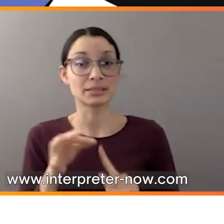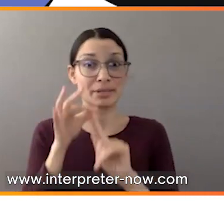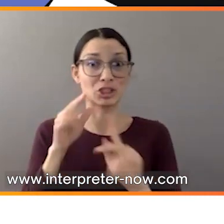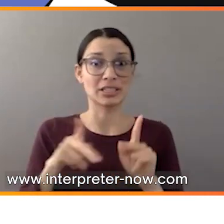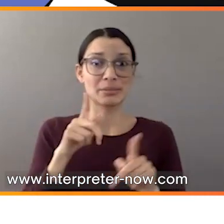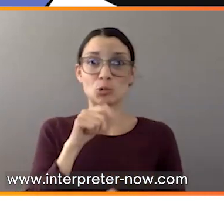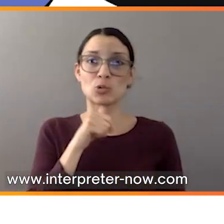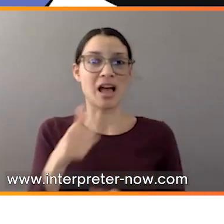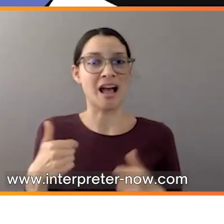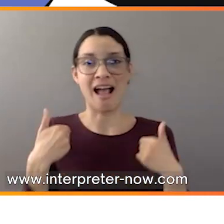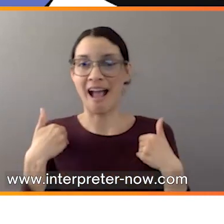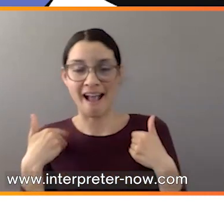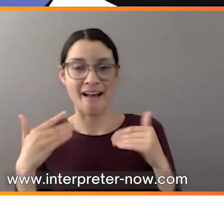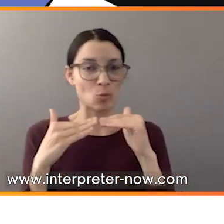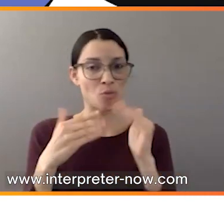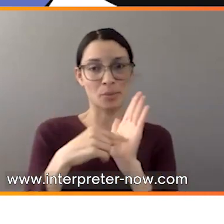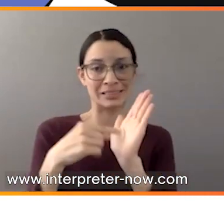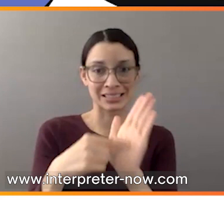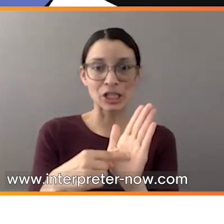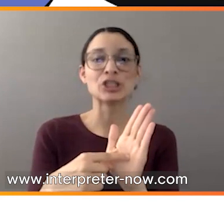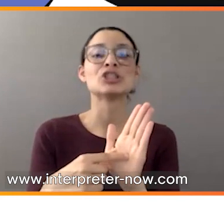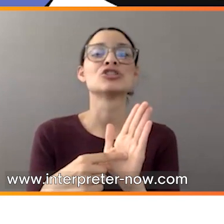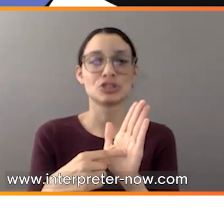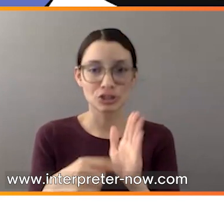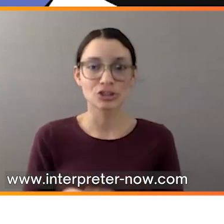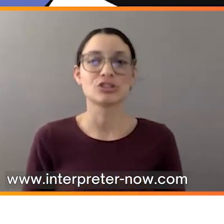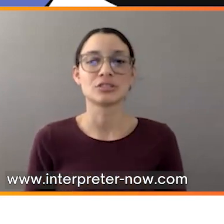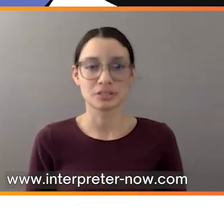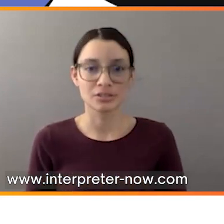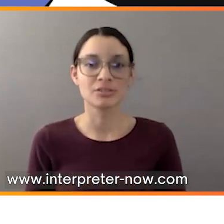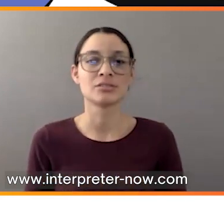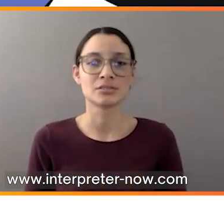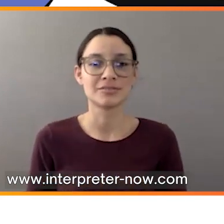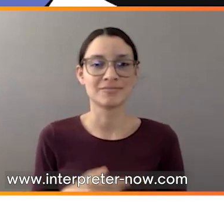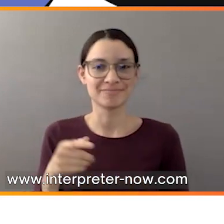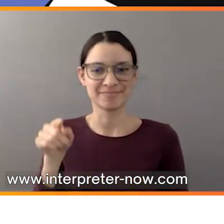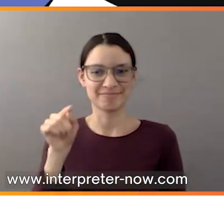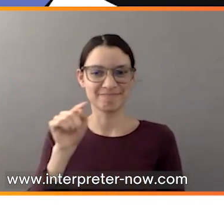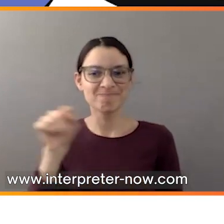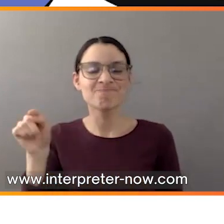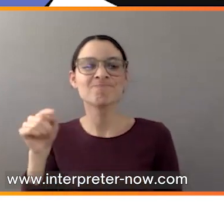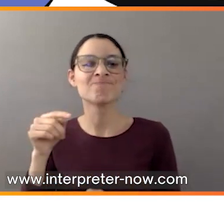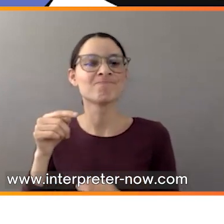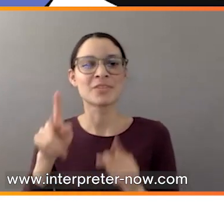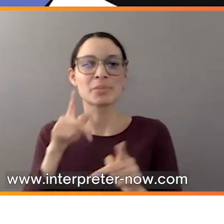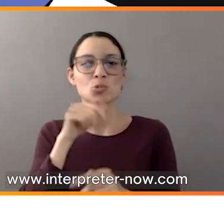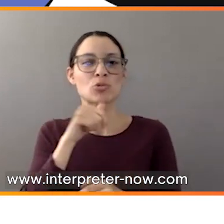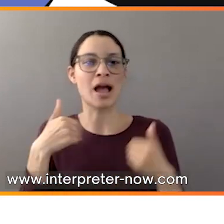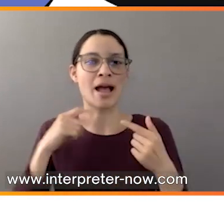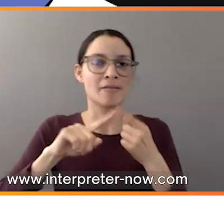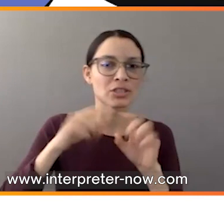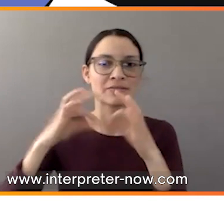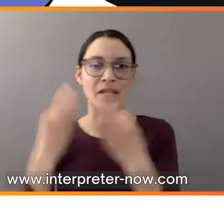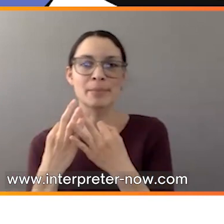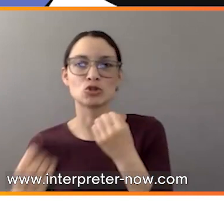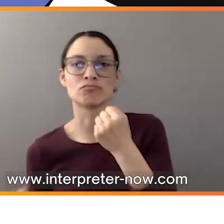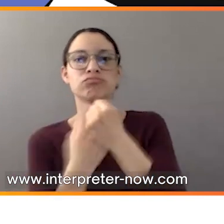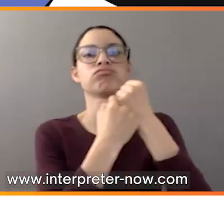I think, still, not all that money has been allocated, and there's lots of issues with